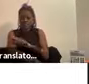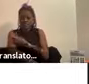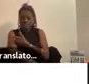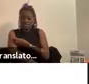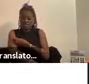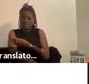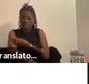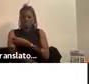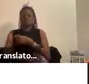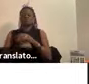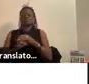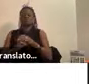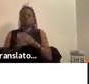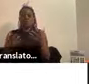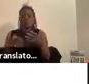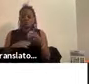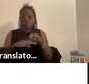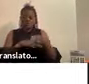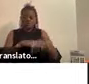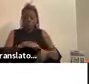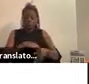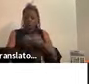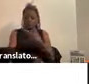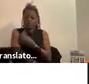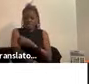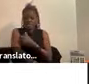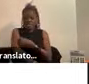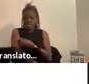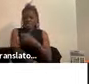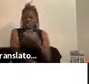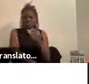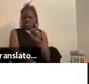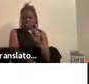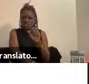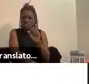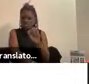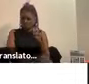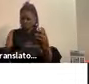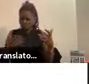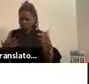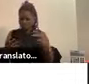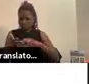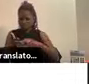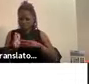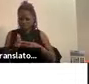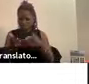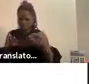So what is the post vaccination case to qualify as a post vaccination case?